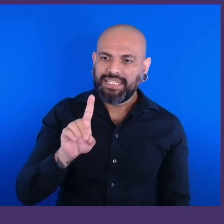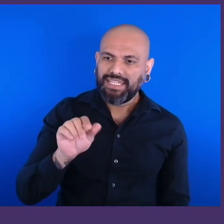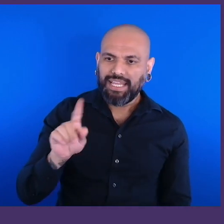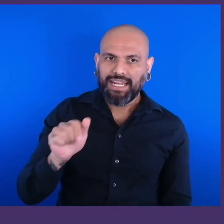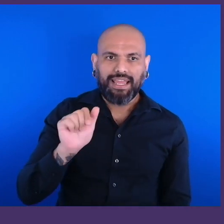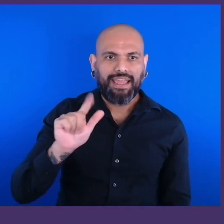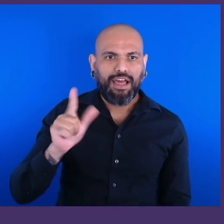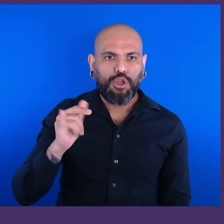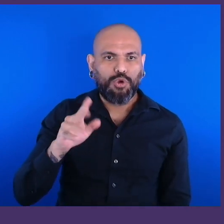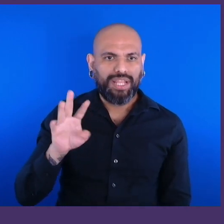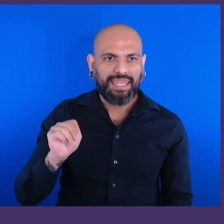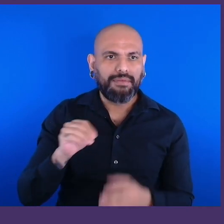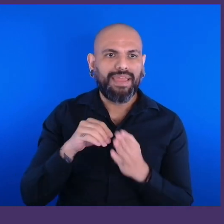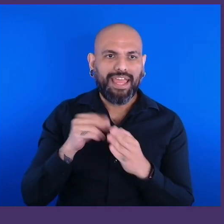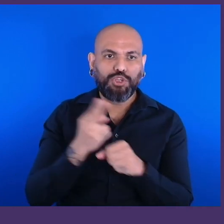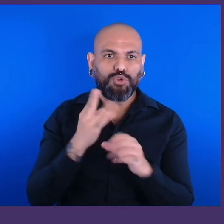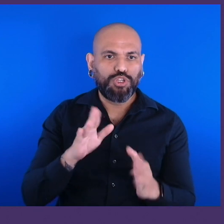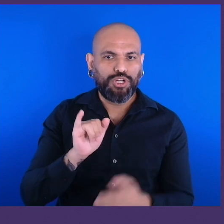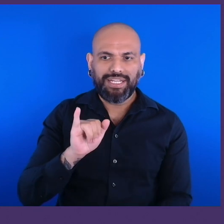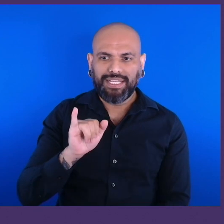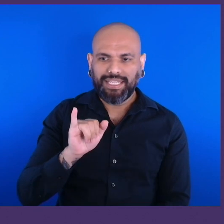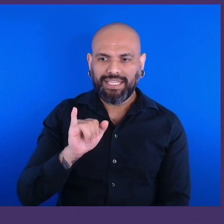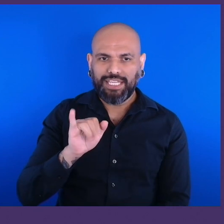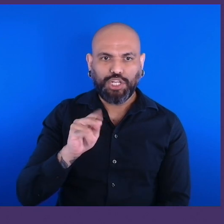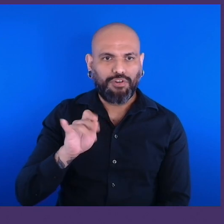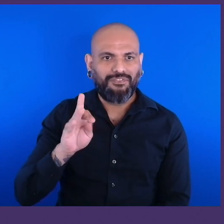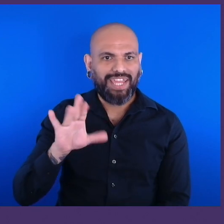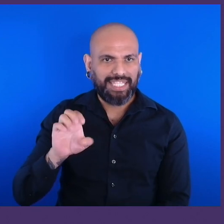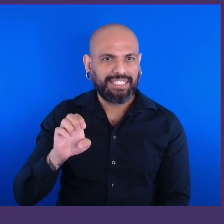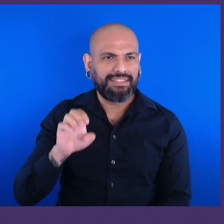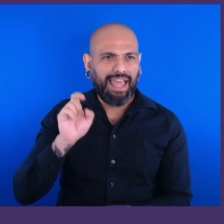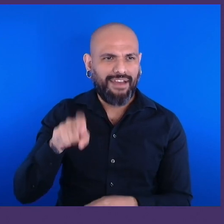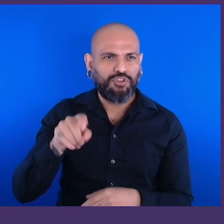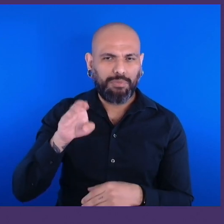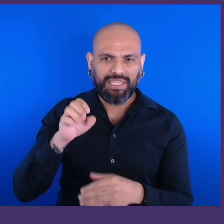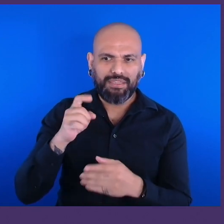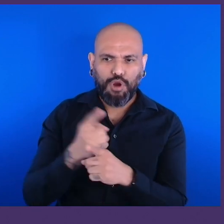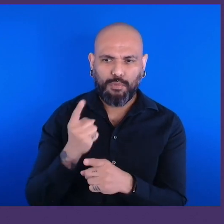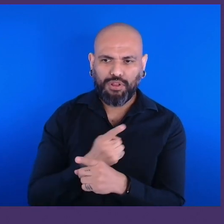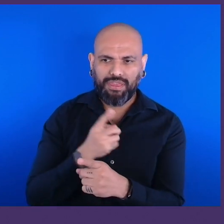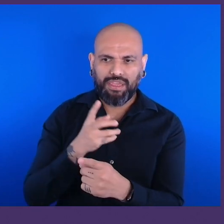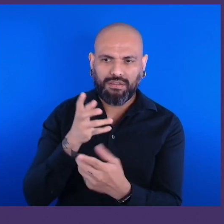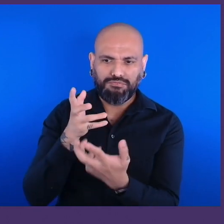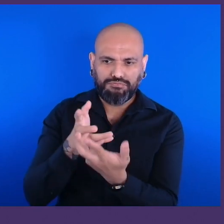to be properly addressed.